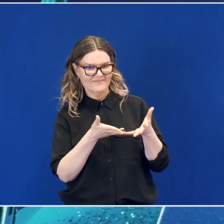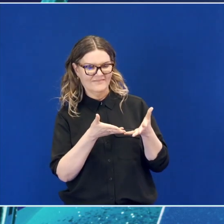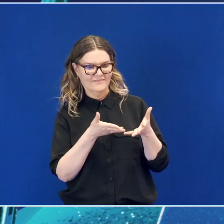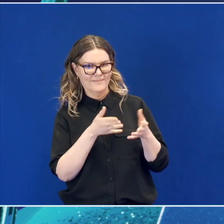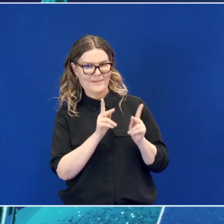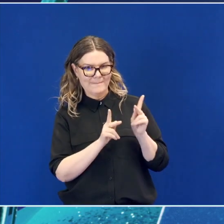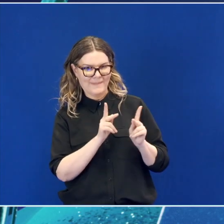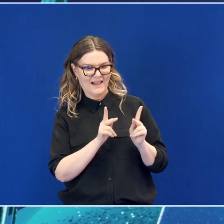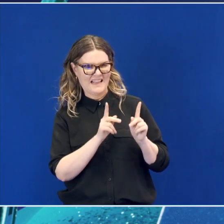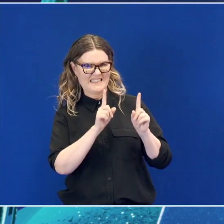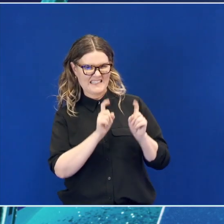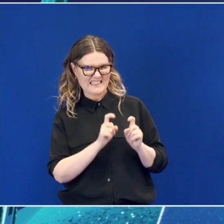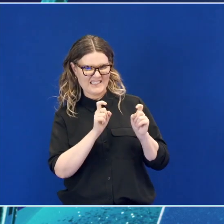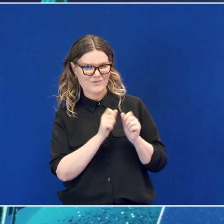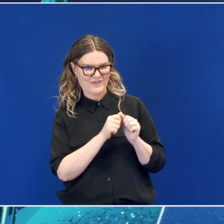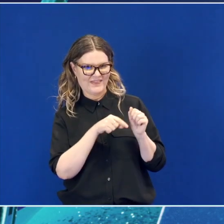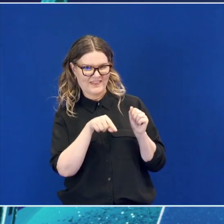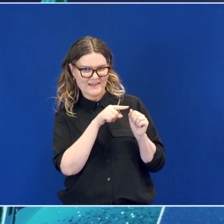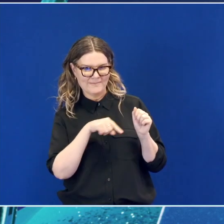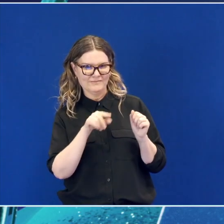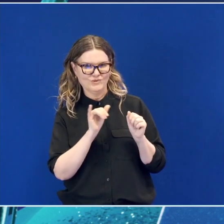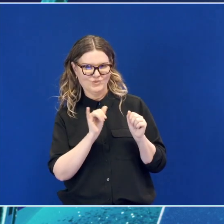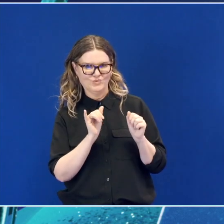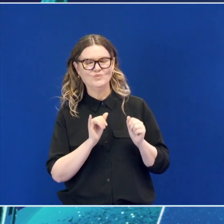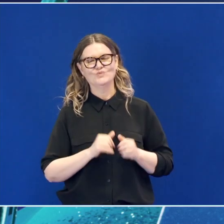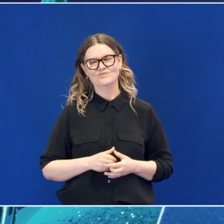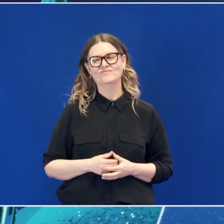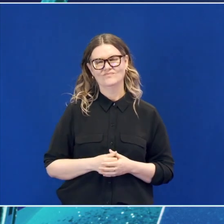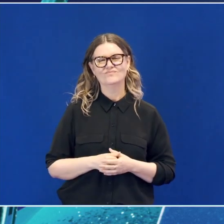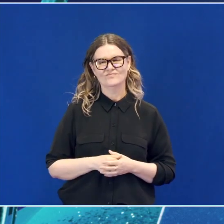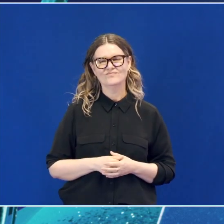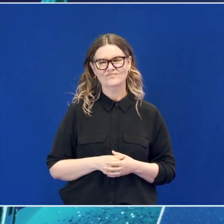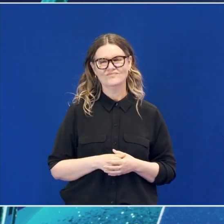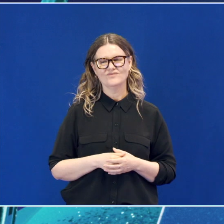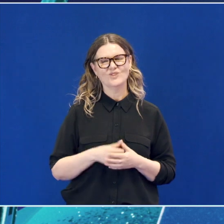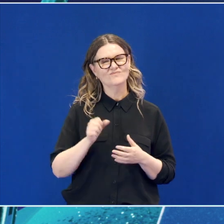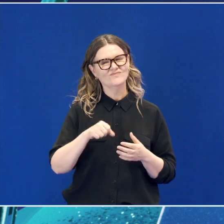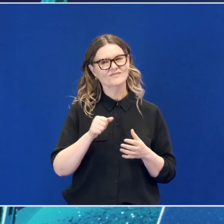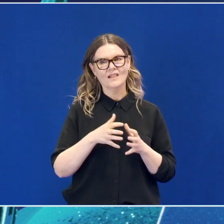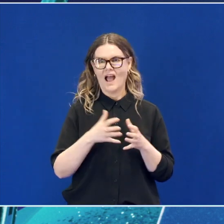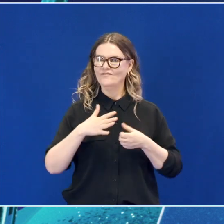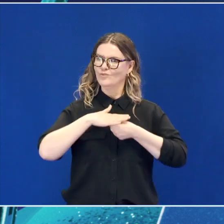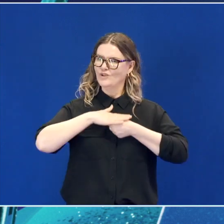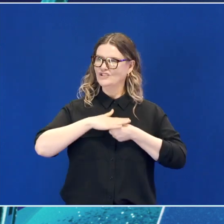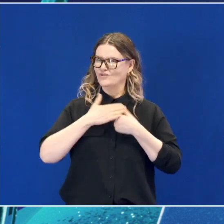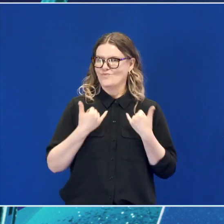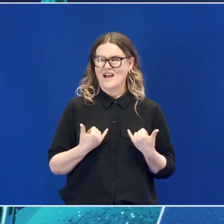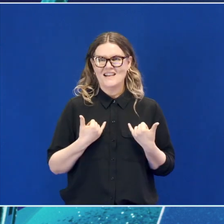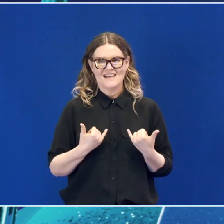the people that are -- and the pressures upon them, both in the open-source community and in the private sector.